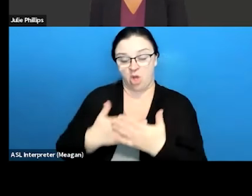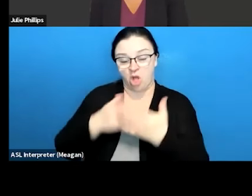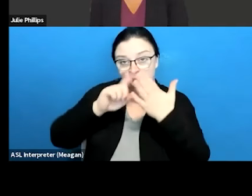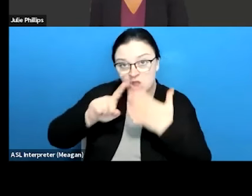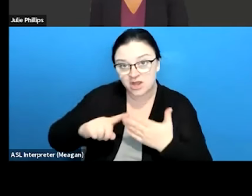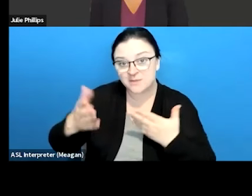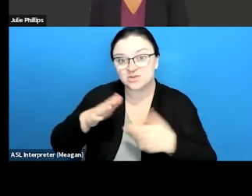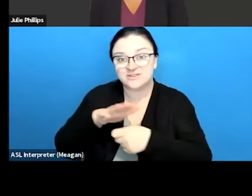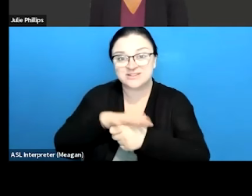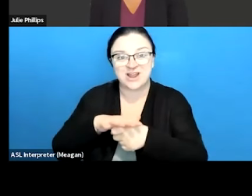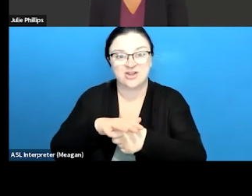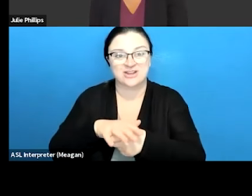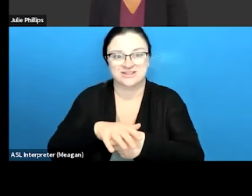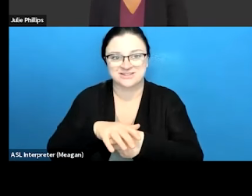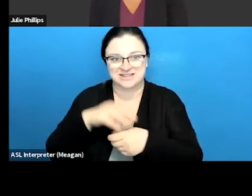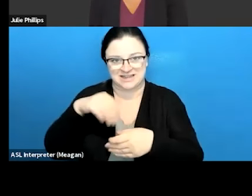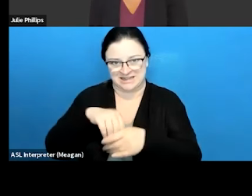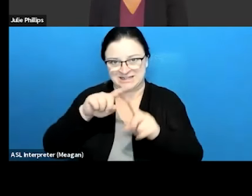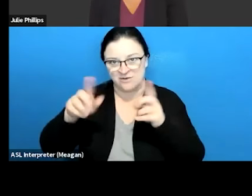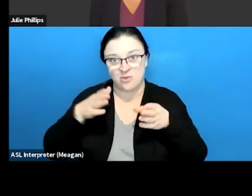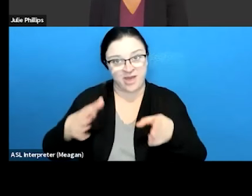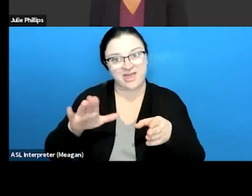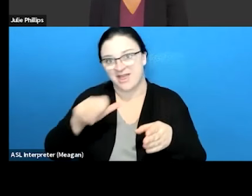in a different way, which was not helpful.